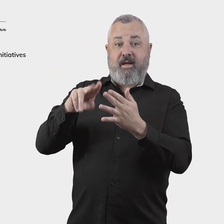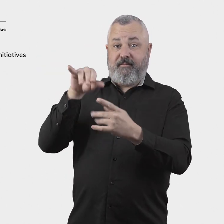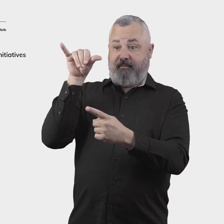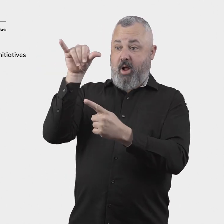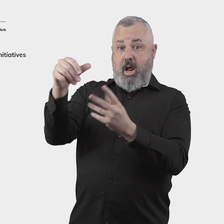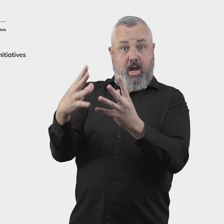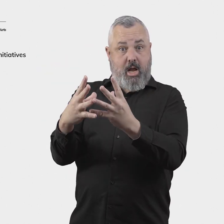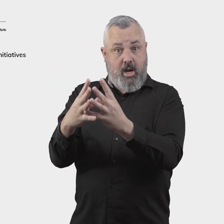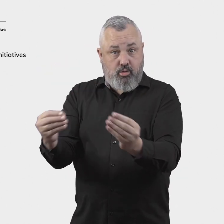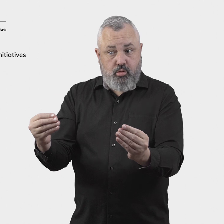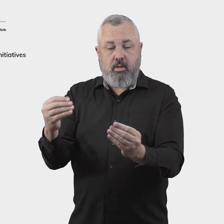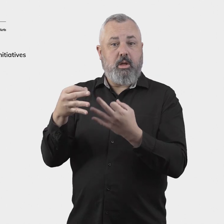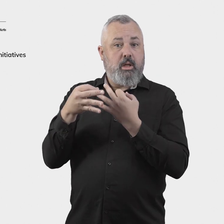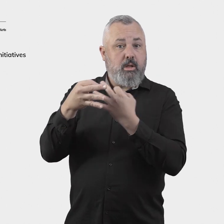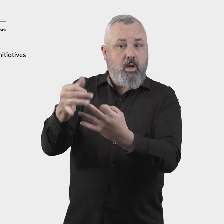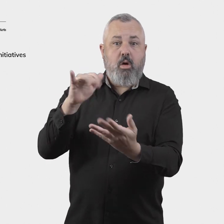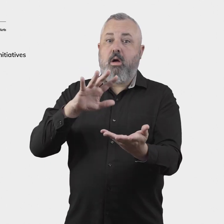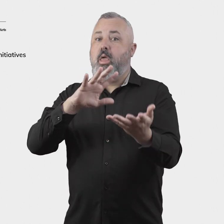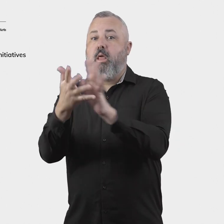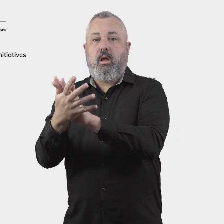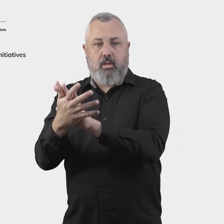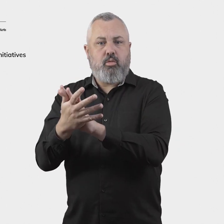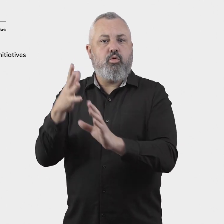when flights are cancelled and delayed, and when passenger journeys are disrupted,